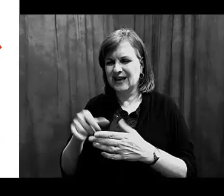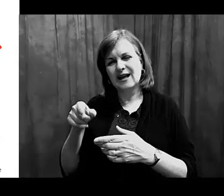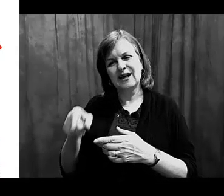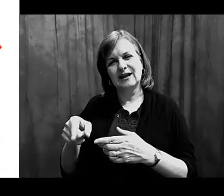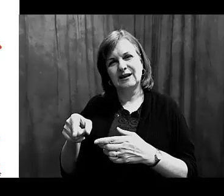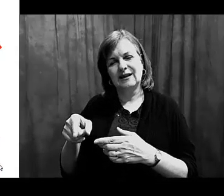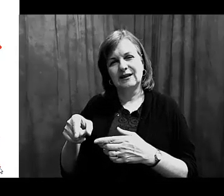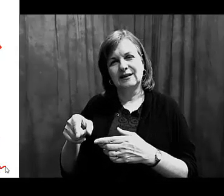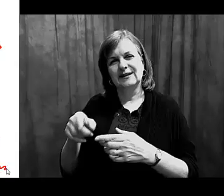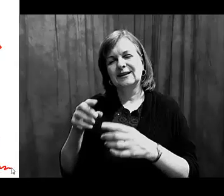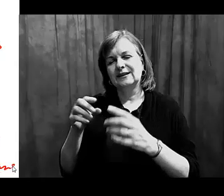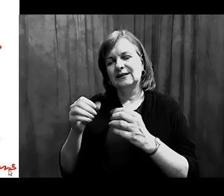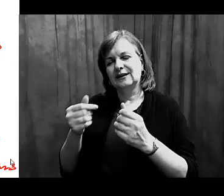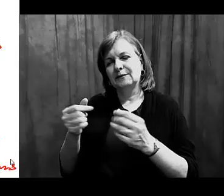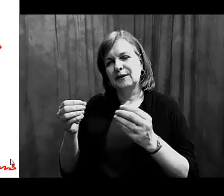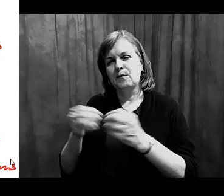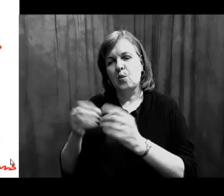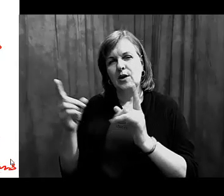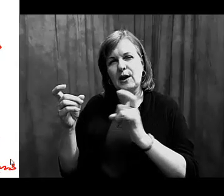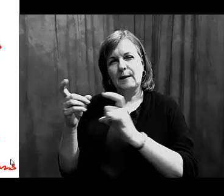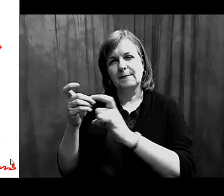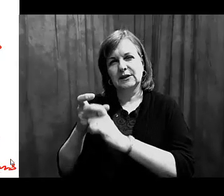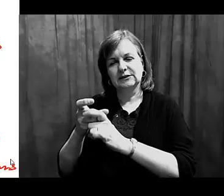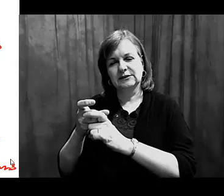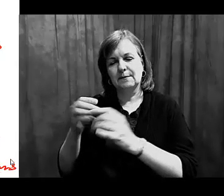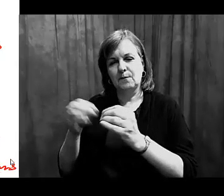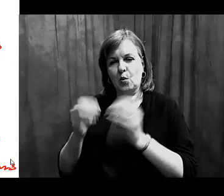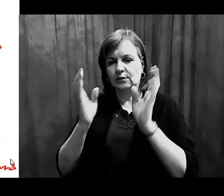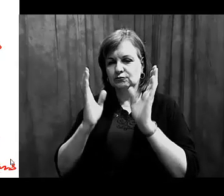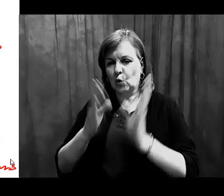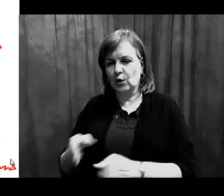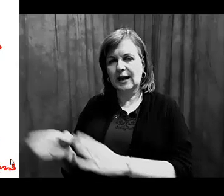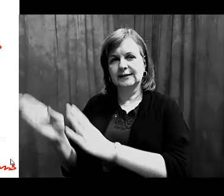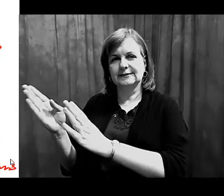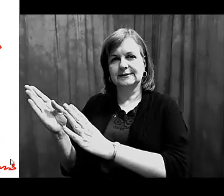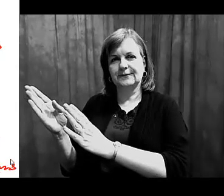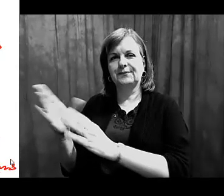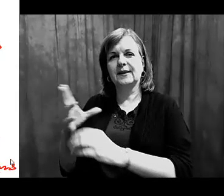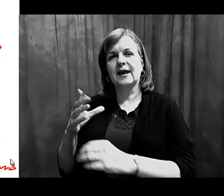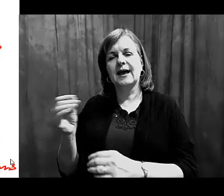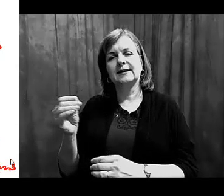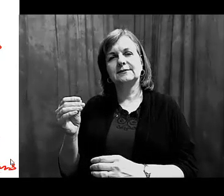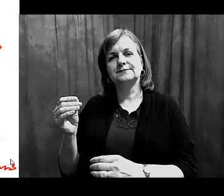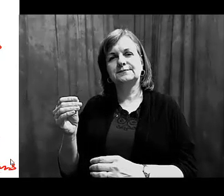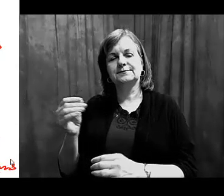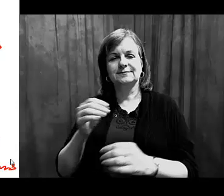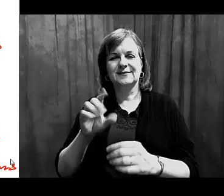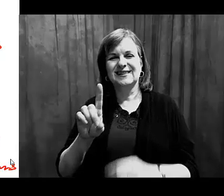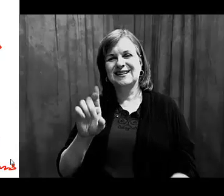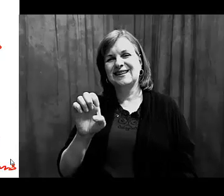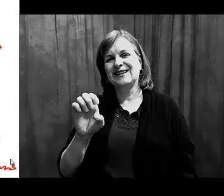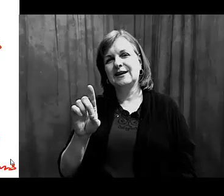that you see how this is just a little more complex a little more structured and organized